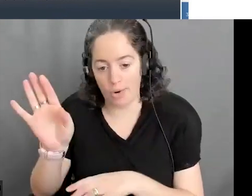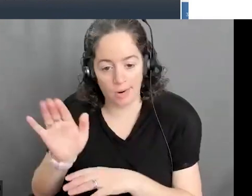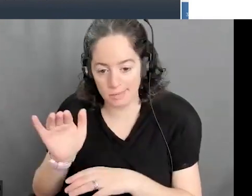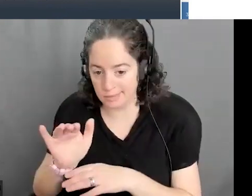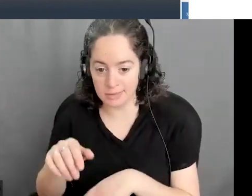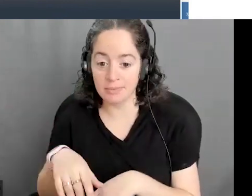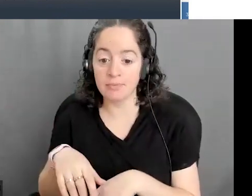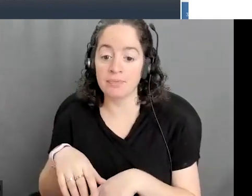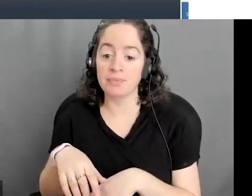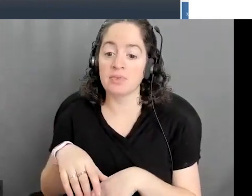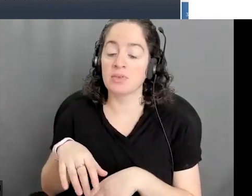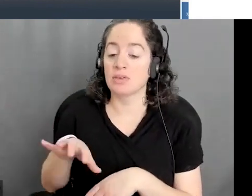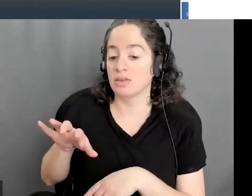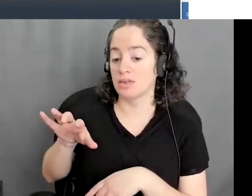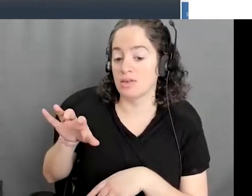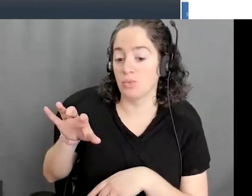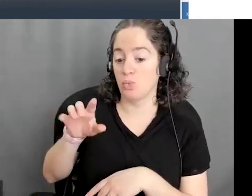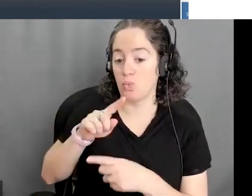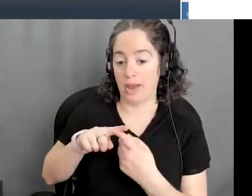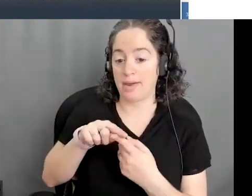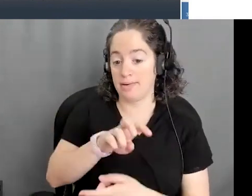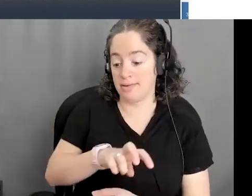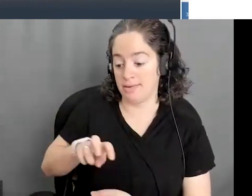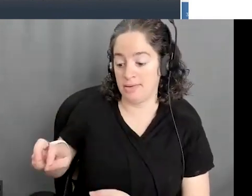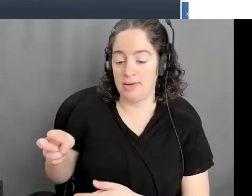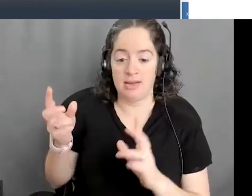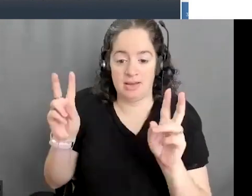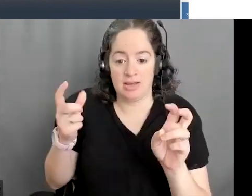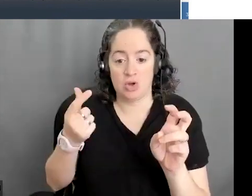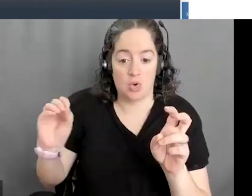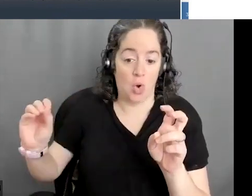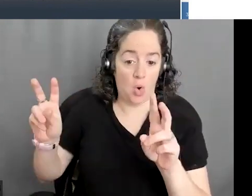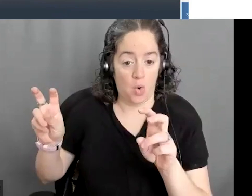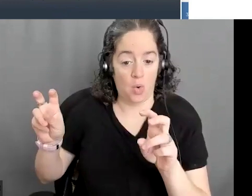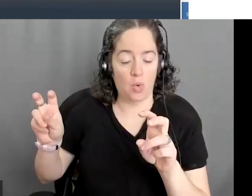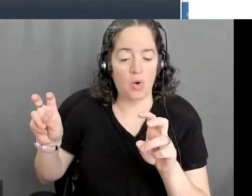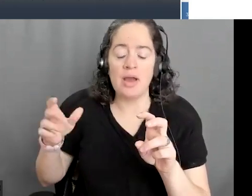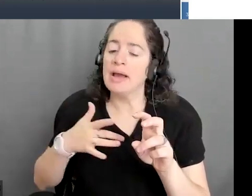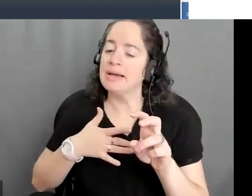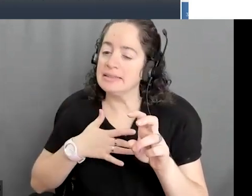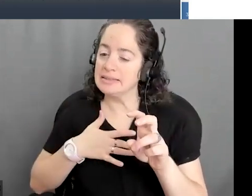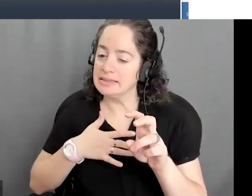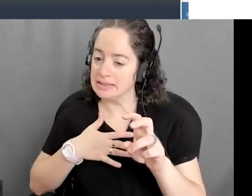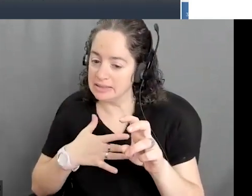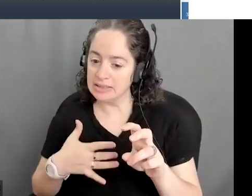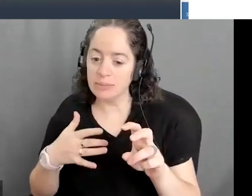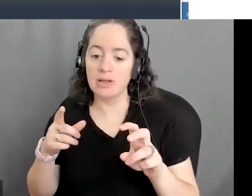When I land on the go button, what would normally be read is it's a button that's labeled Go,